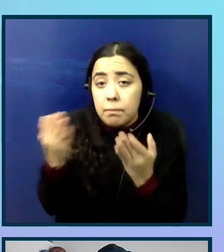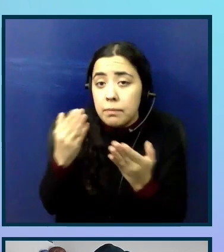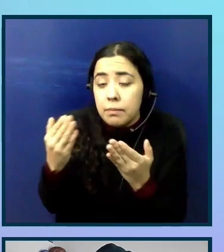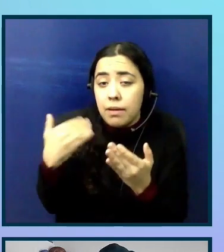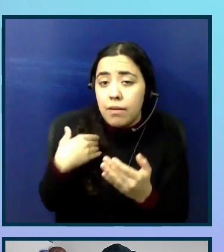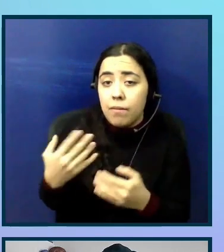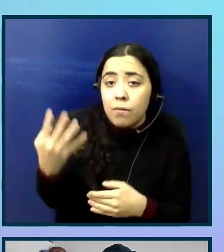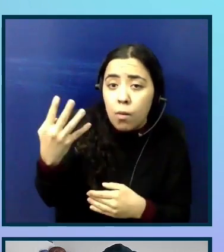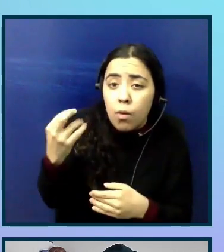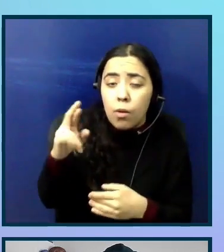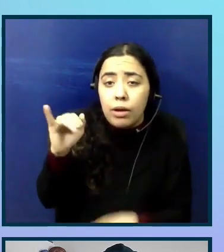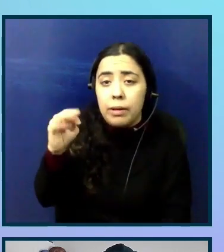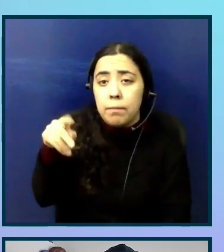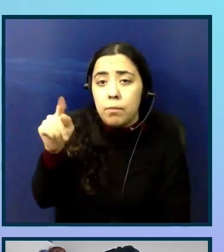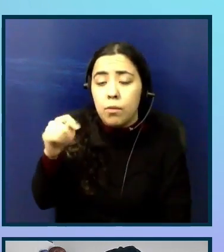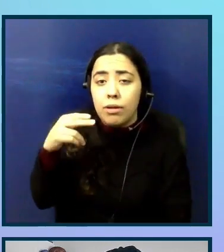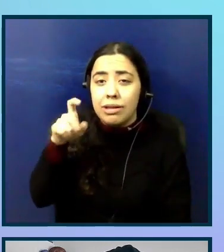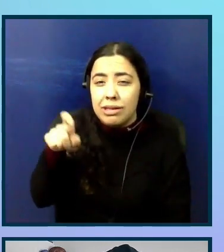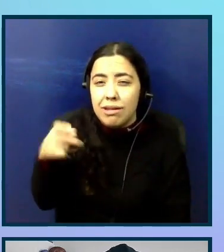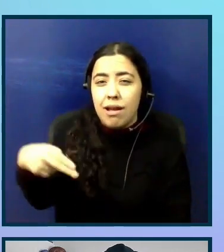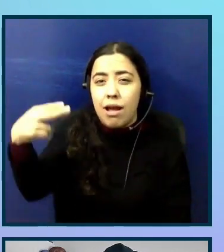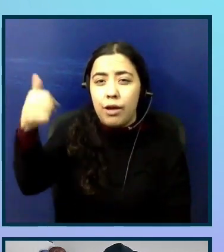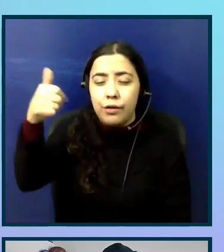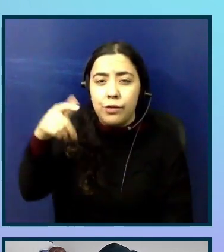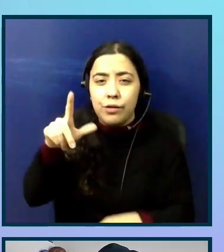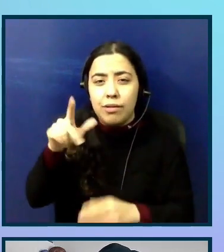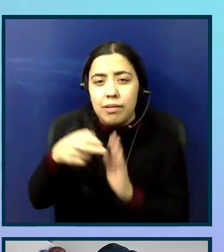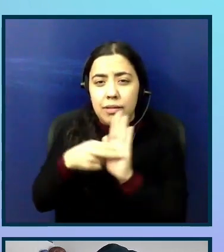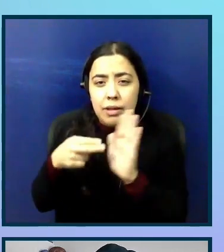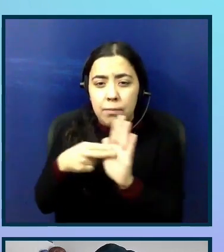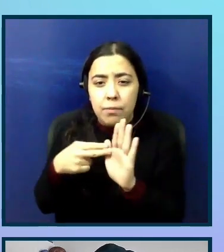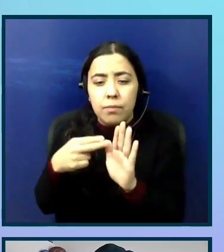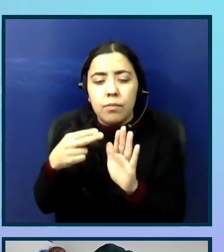So it's called out and says, form element, form label, must have associated control.